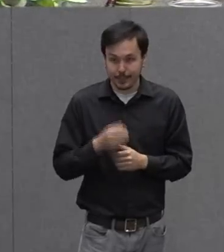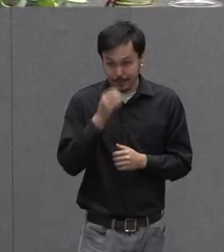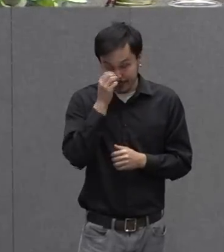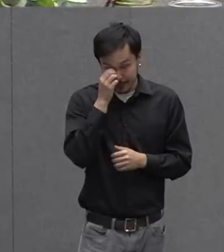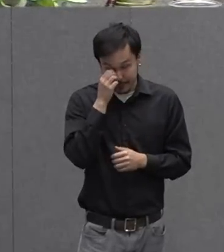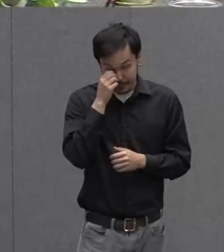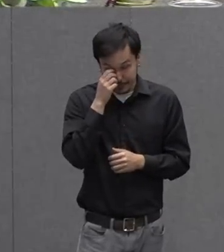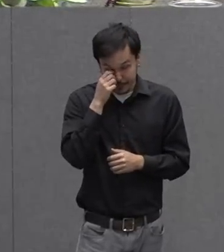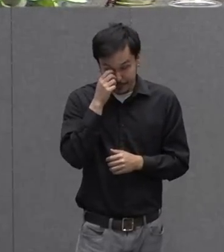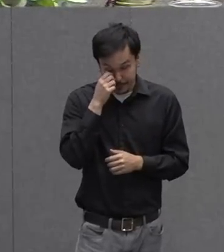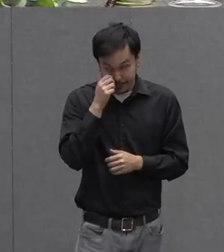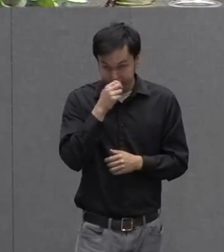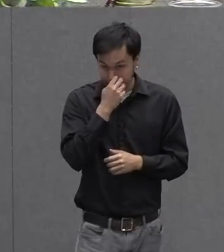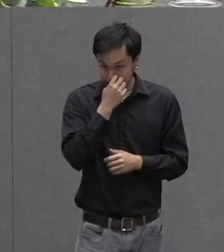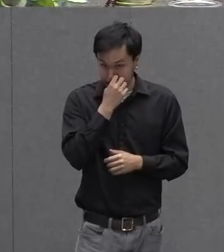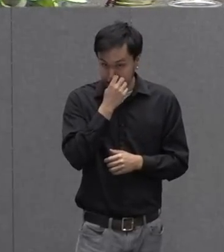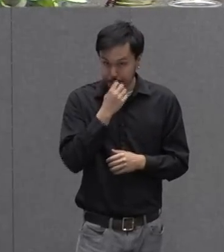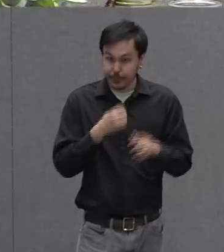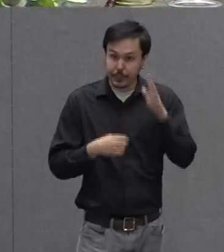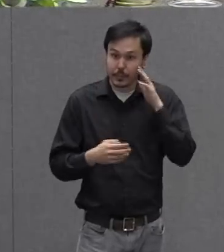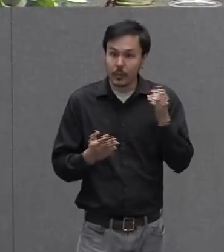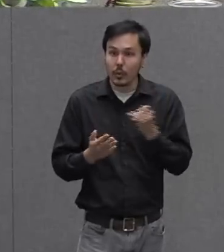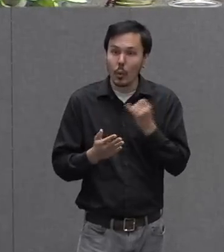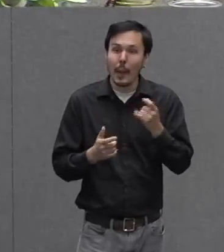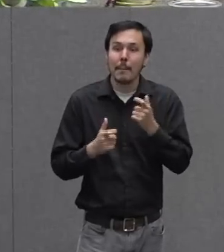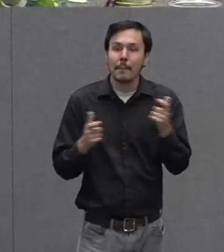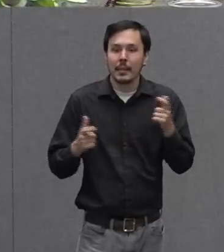And we're going to draw a giant arrow in the air.